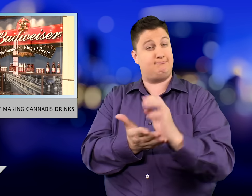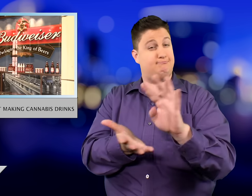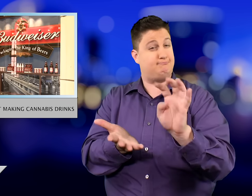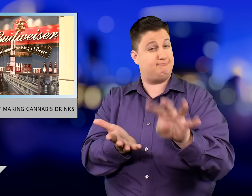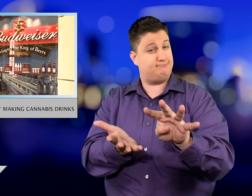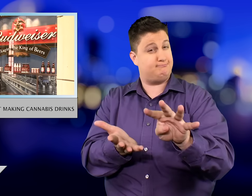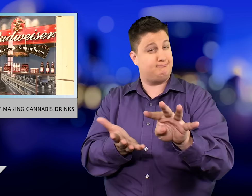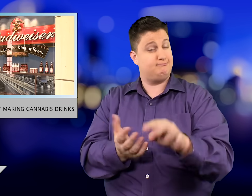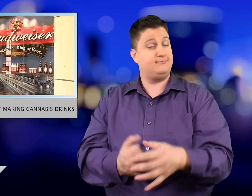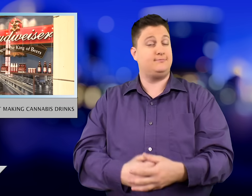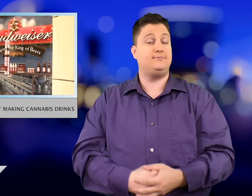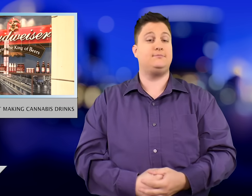at a later date.